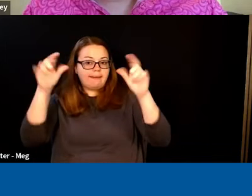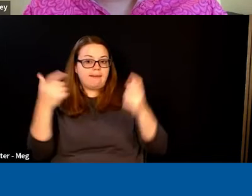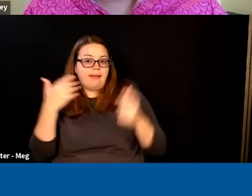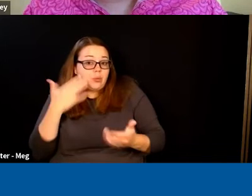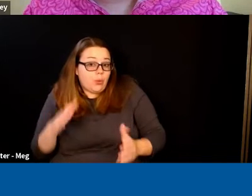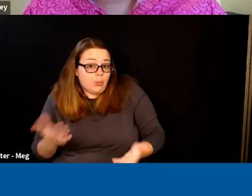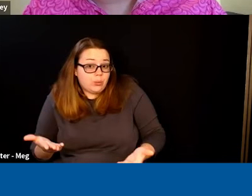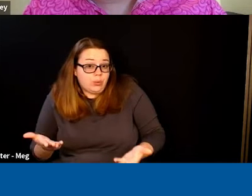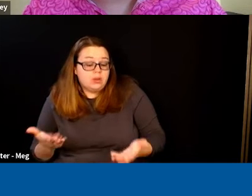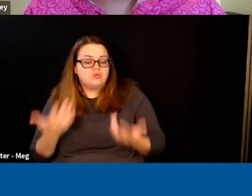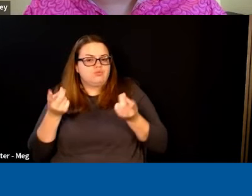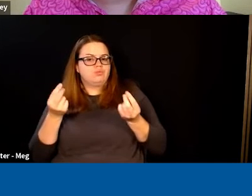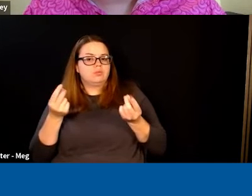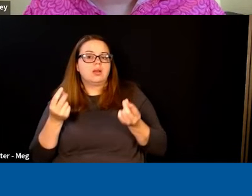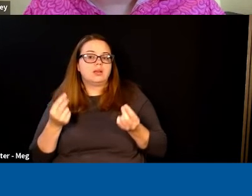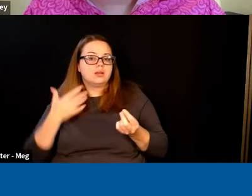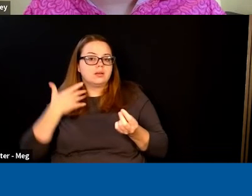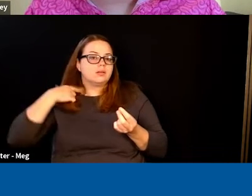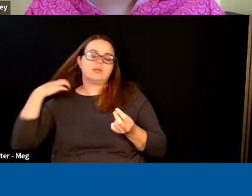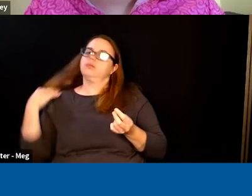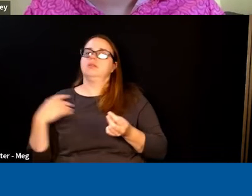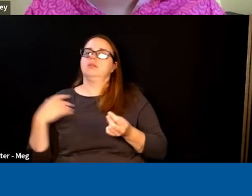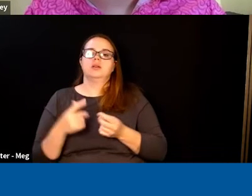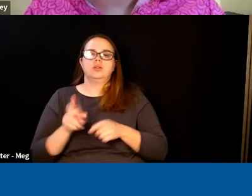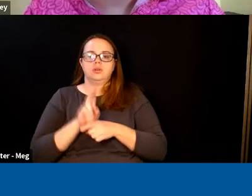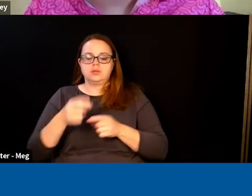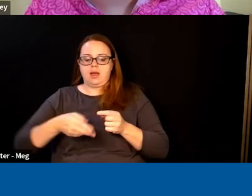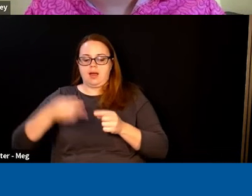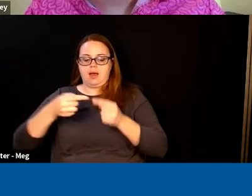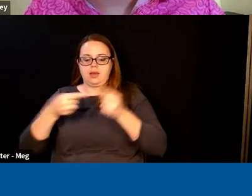So what we can do about this is turn on high contrast mode support in a media query